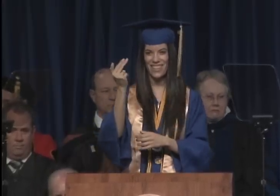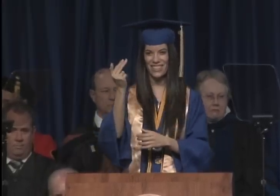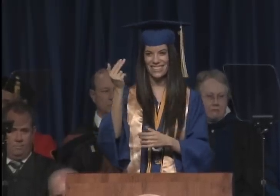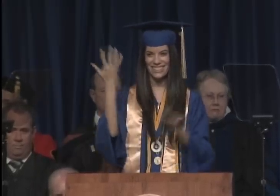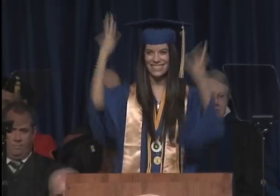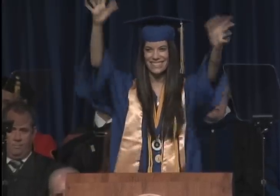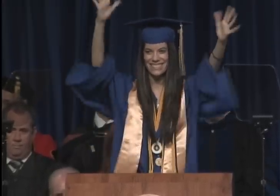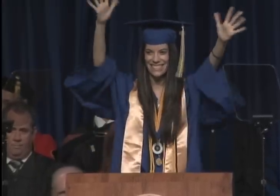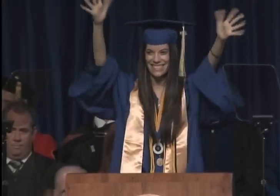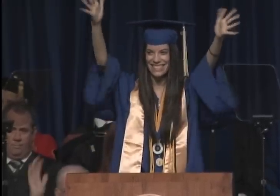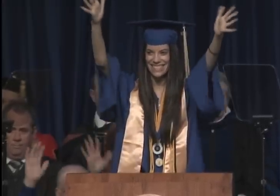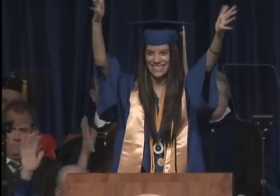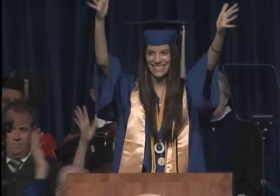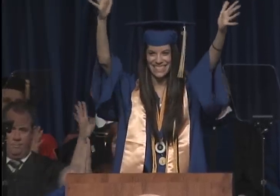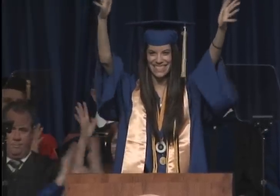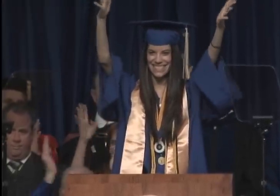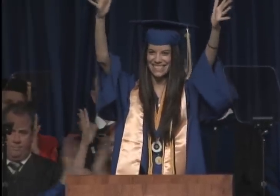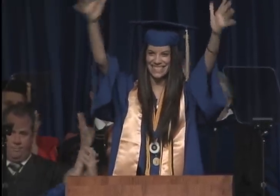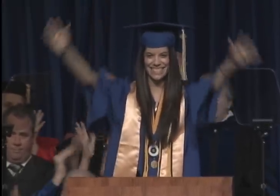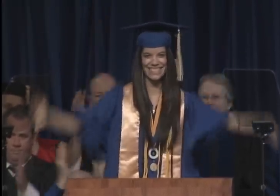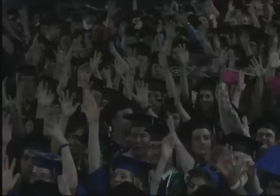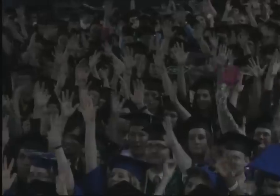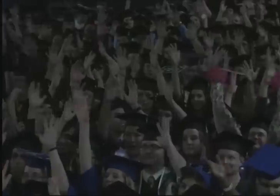Thank you, and congratulations, to the class of 2013!